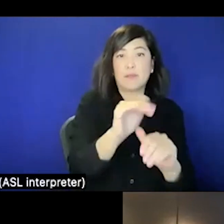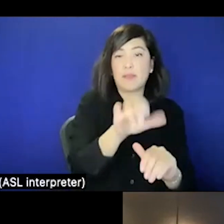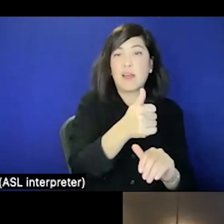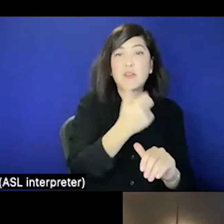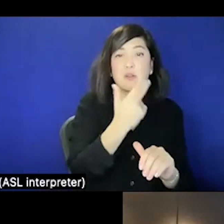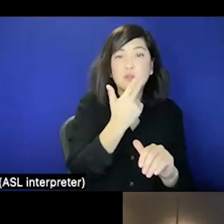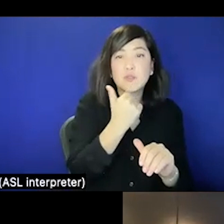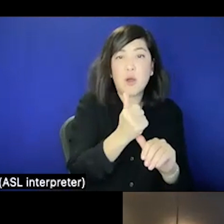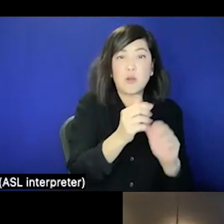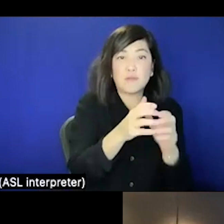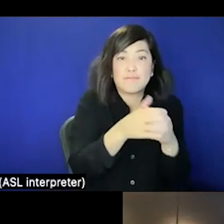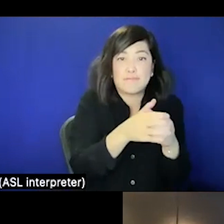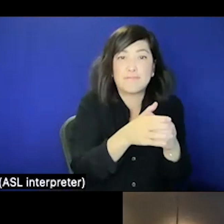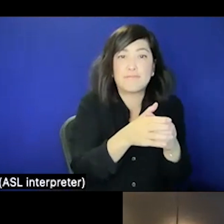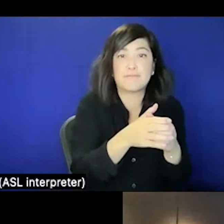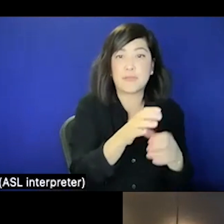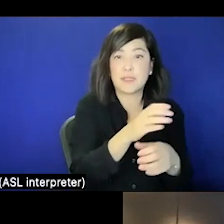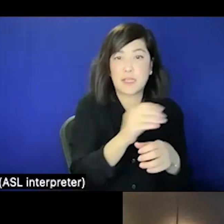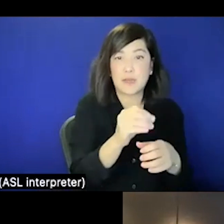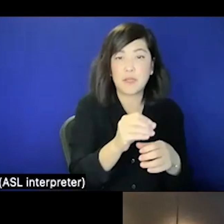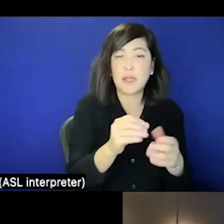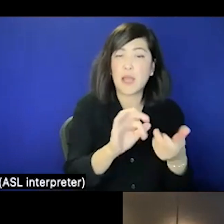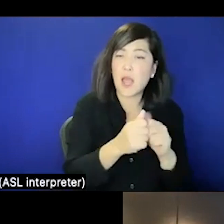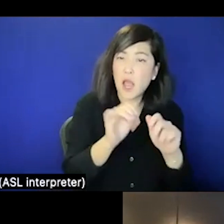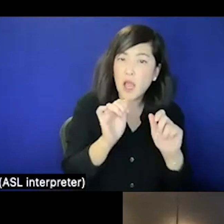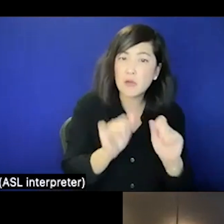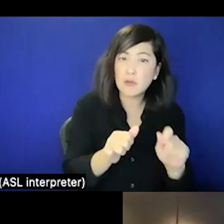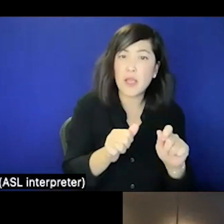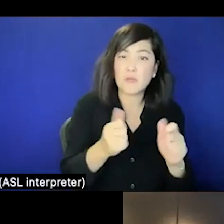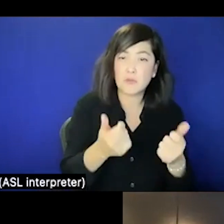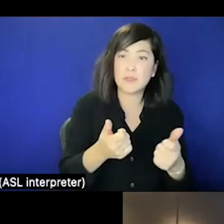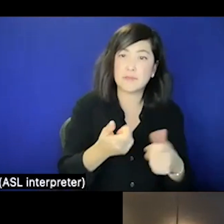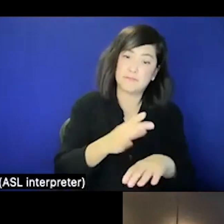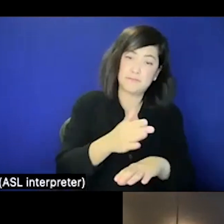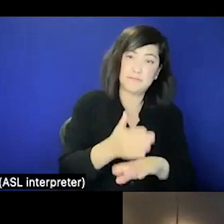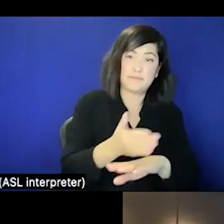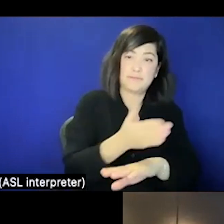create the necessary efficiency improvements while preserving small and independent press access?"